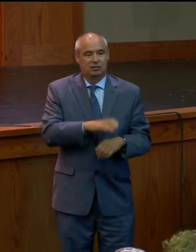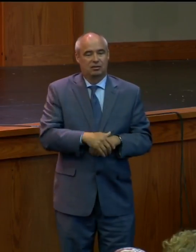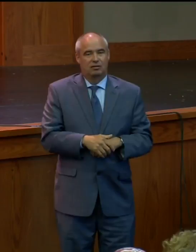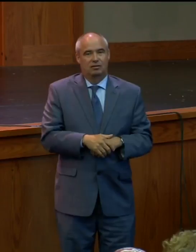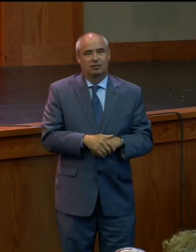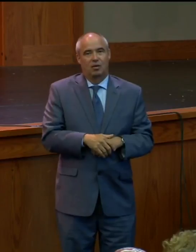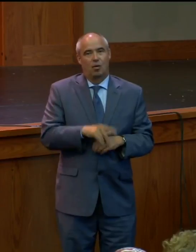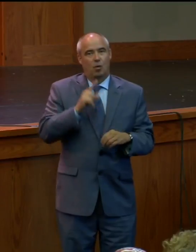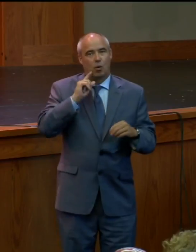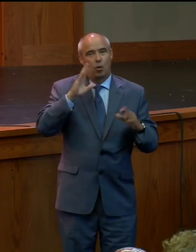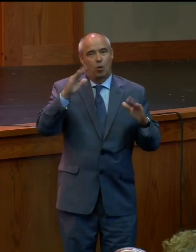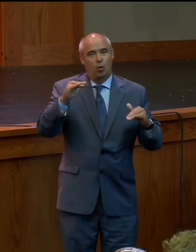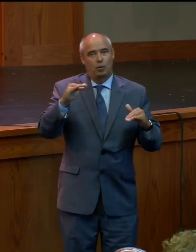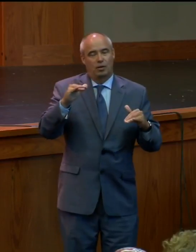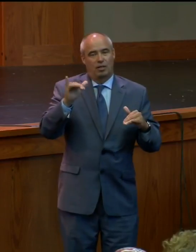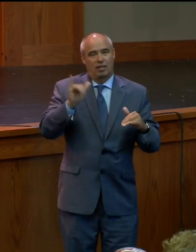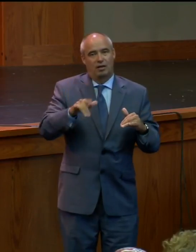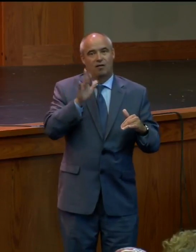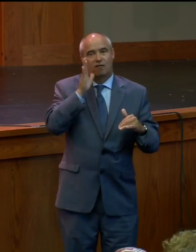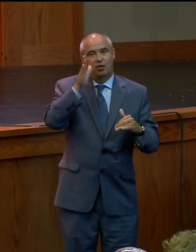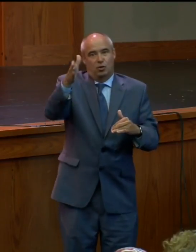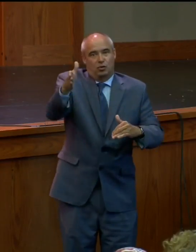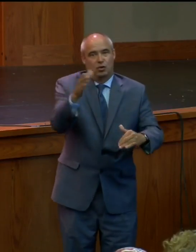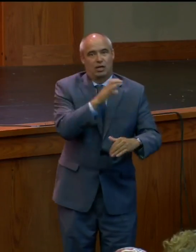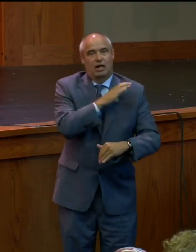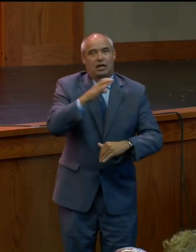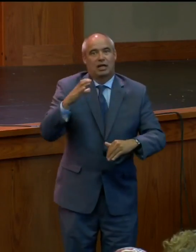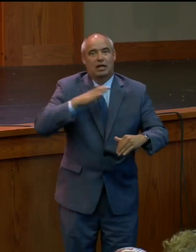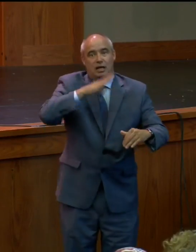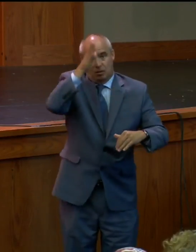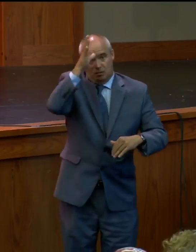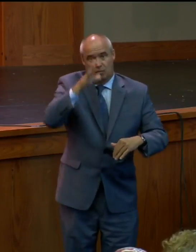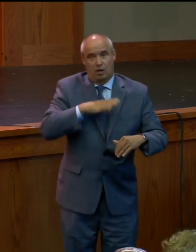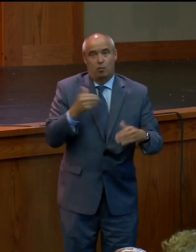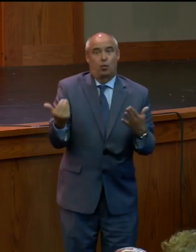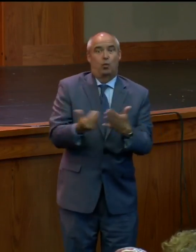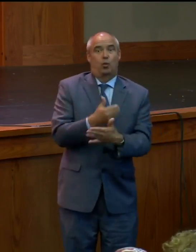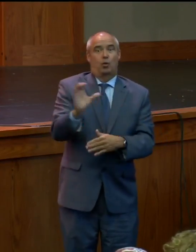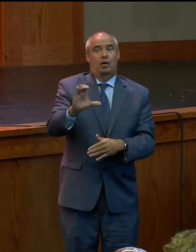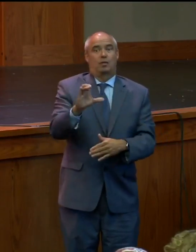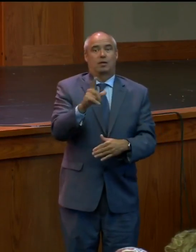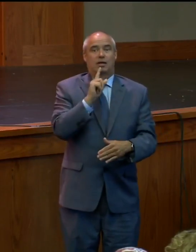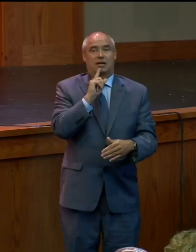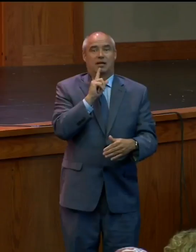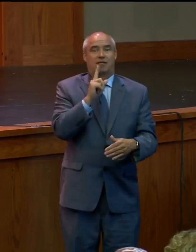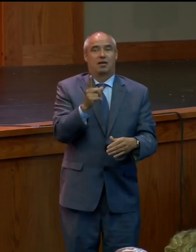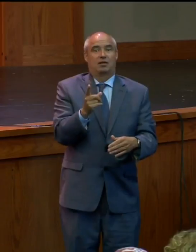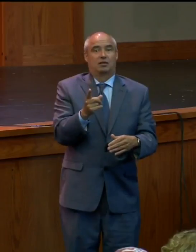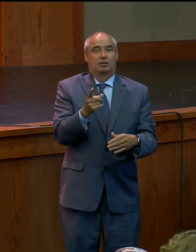LET'S JUST HOPE THAT IF THE FUTURE CONGRESSMEN OF NEW COLUMBIA ARE CONVICTED OF ANYTHING, IT WILL BE FOR